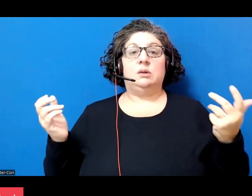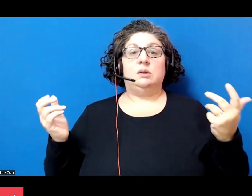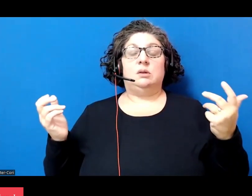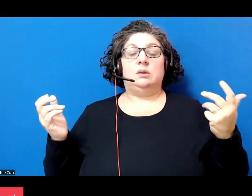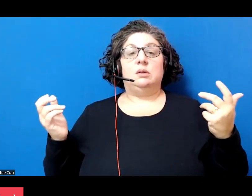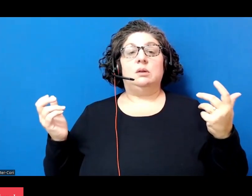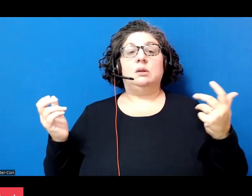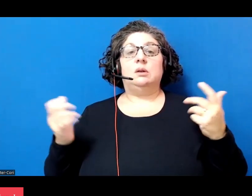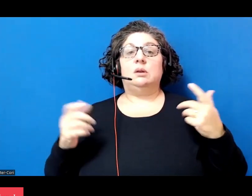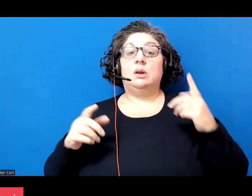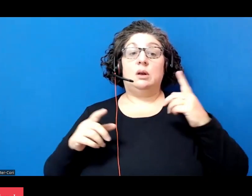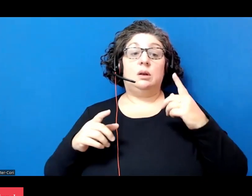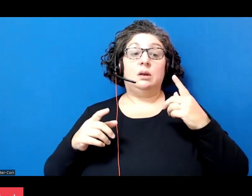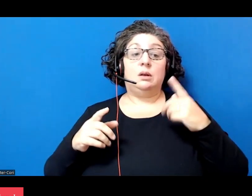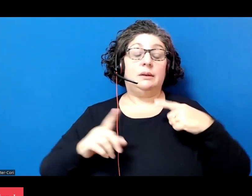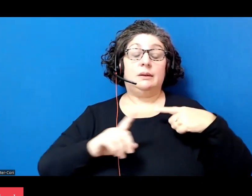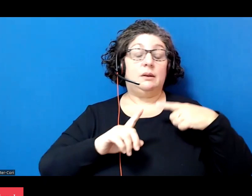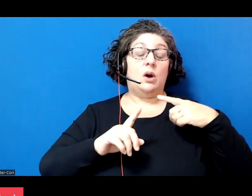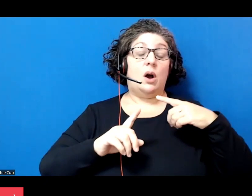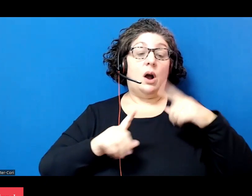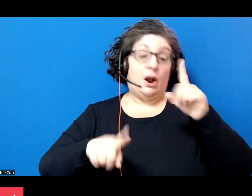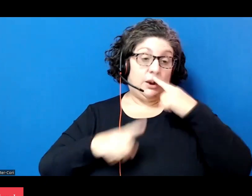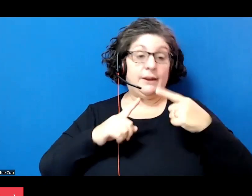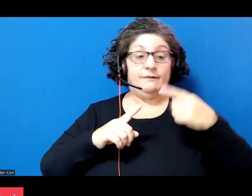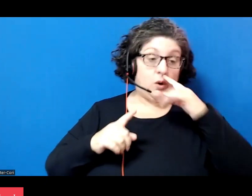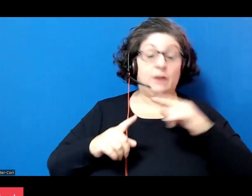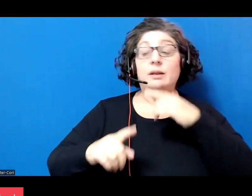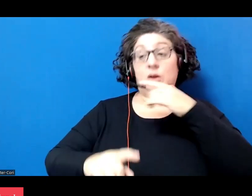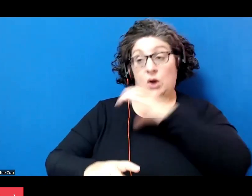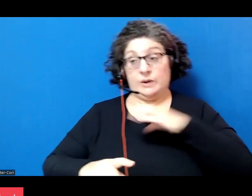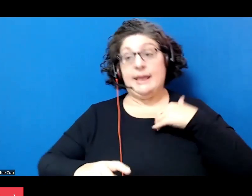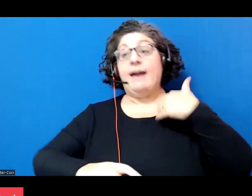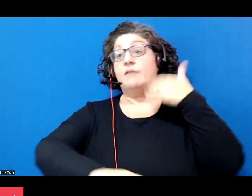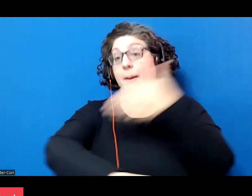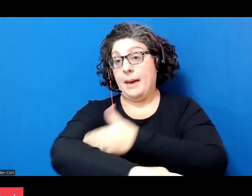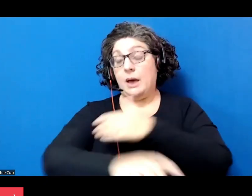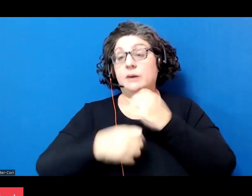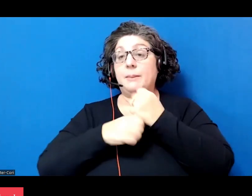And argument for is that Congress has a plenary power to make rules that are rationally related